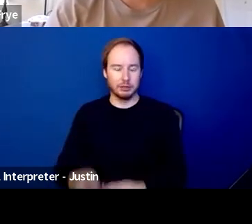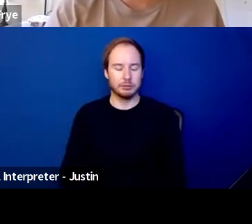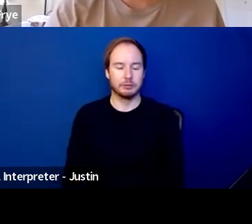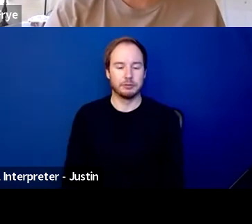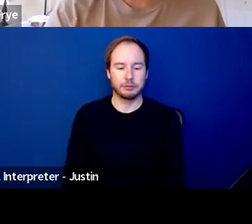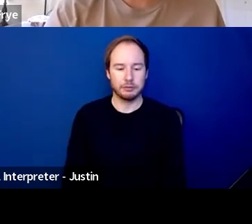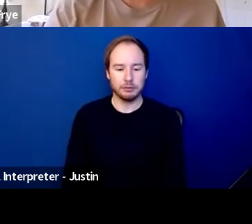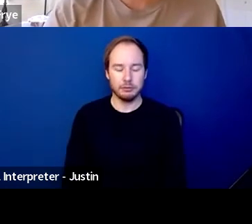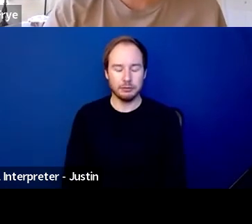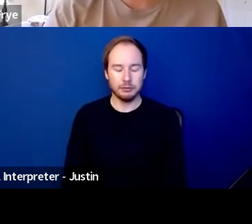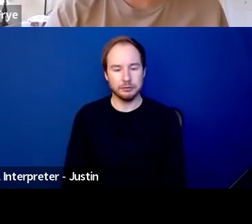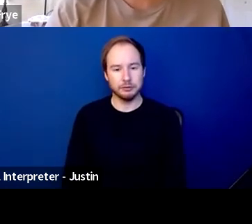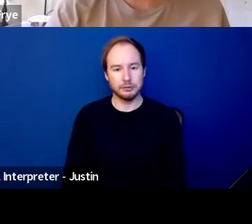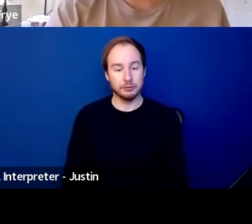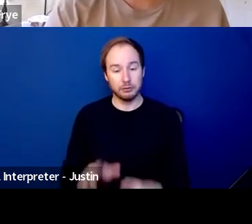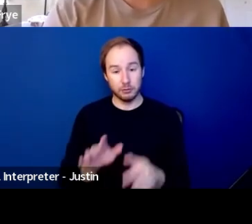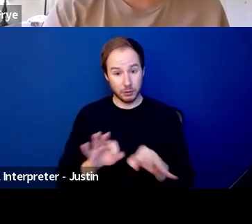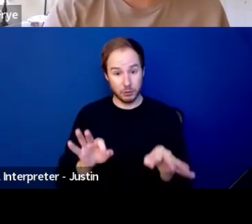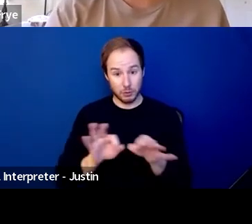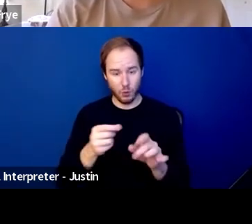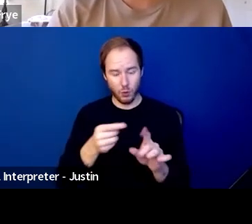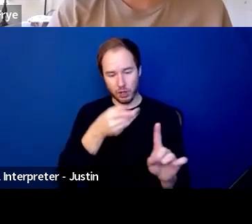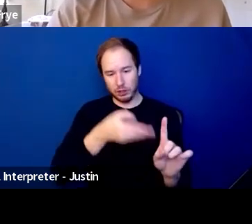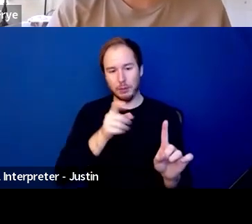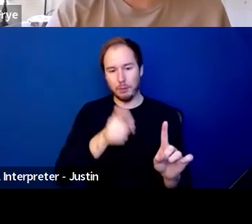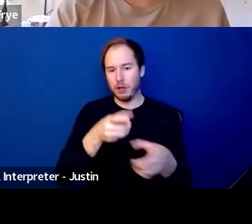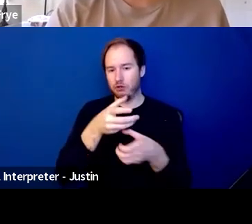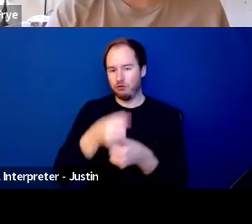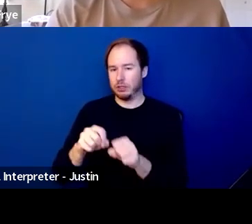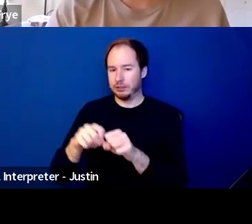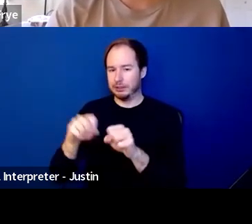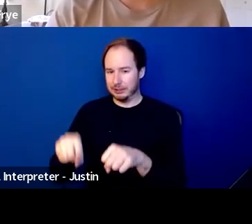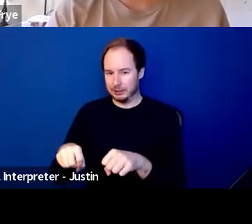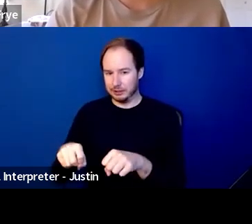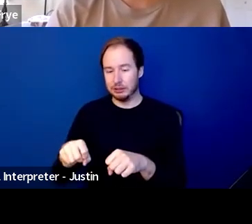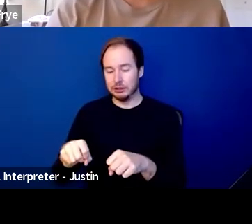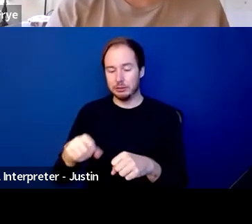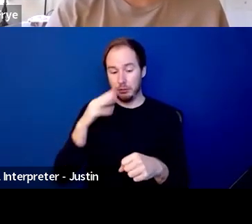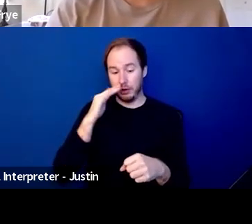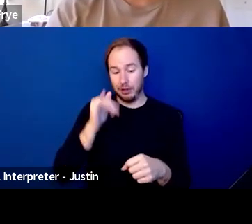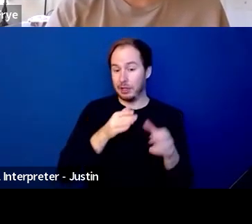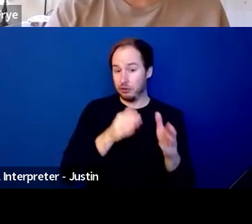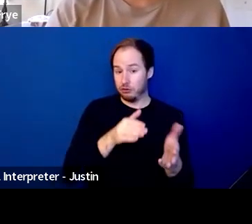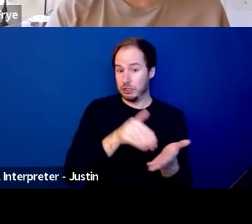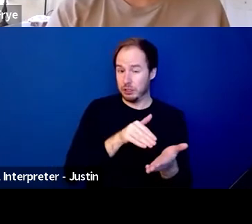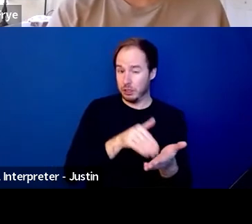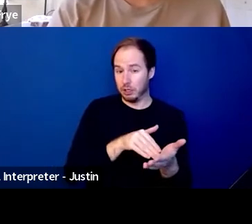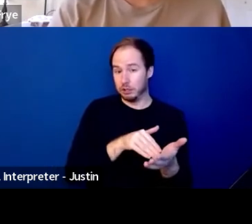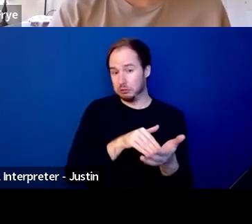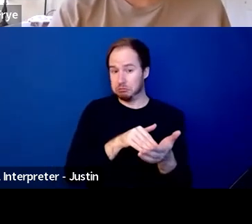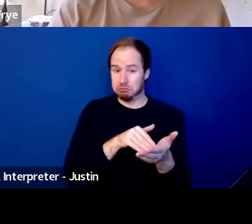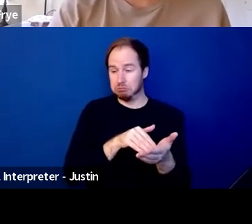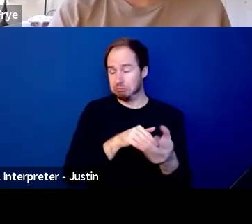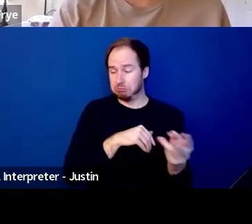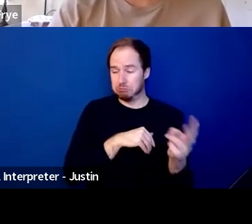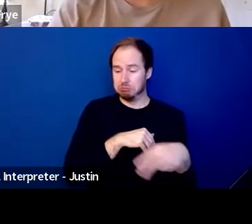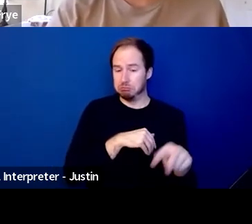But it's really about trusting the system and trusting like, okay, well, I see that this street medicine doctor is a very calm energy.